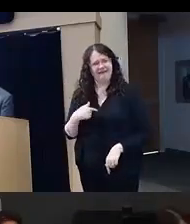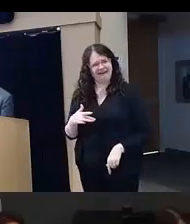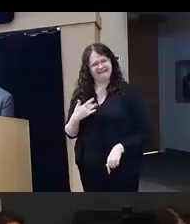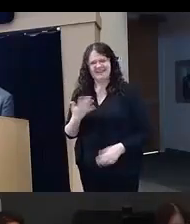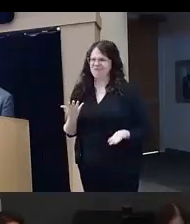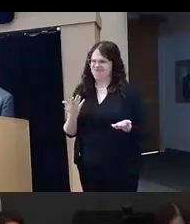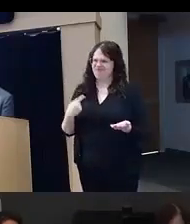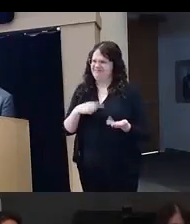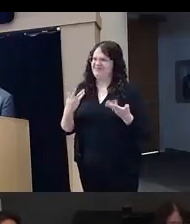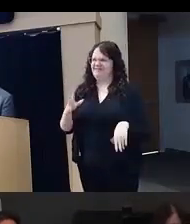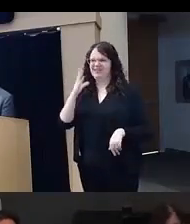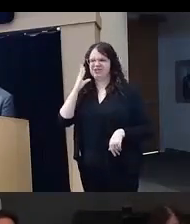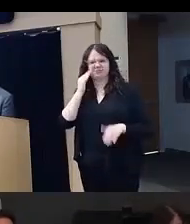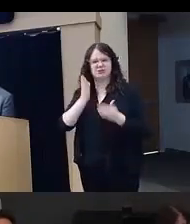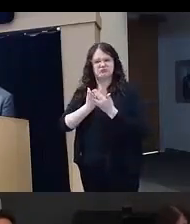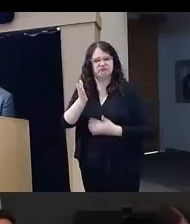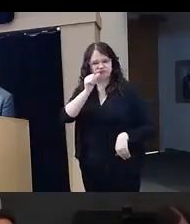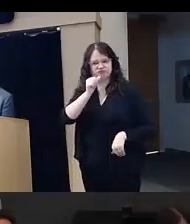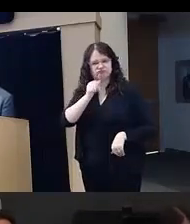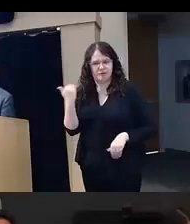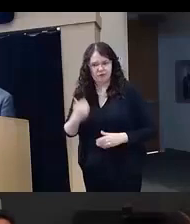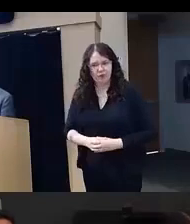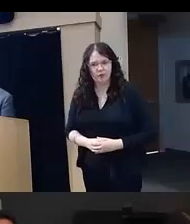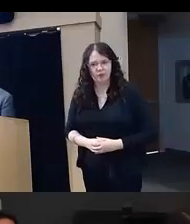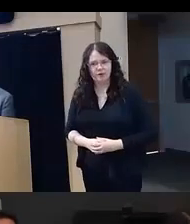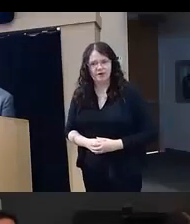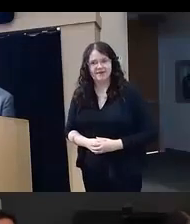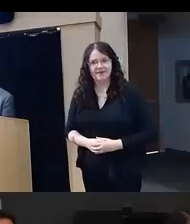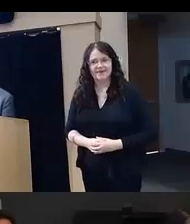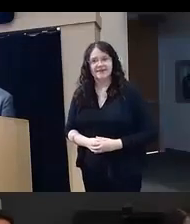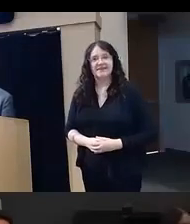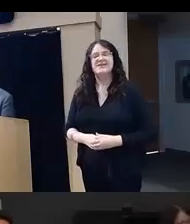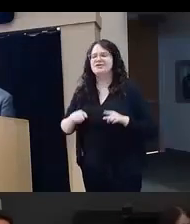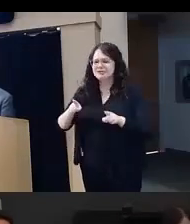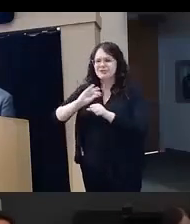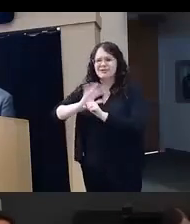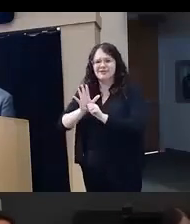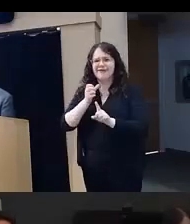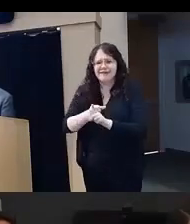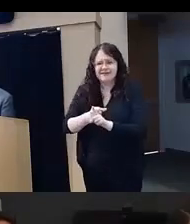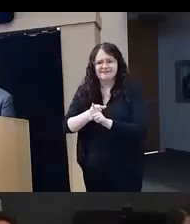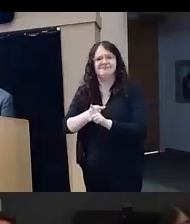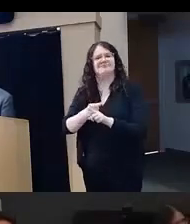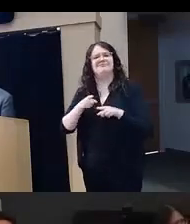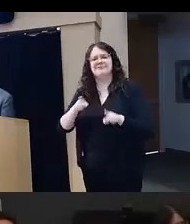this before we've done this before during the Kobe during the Daniel prude incident you know